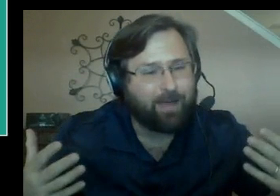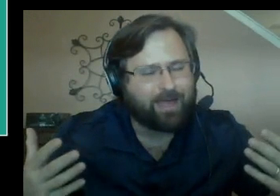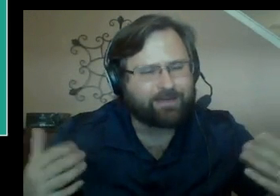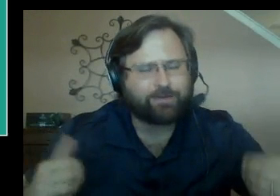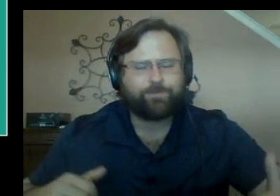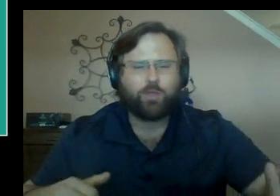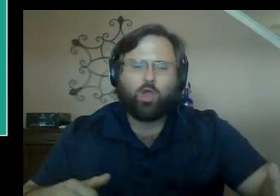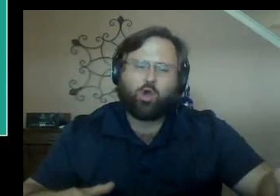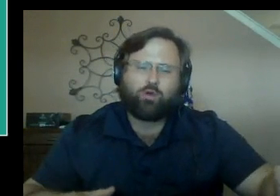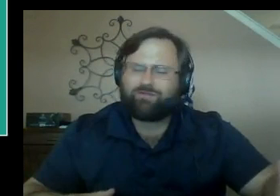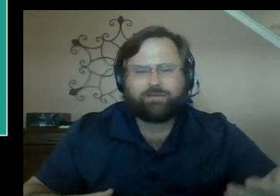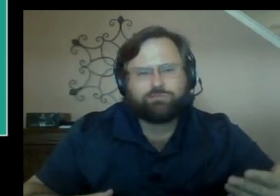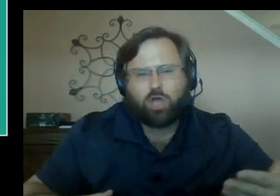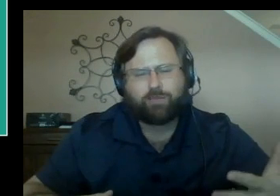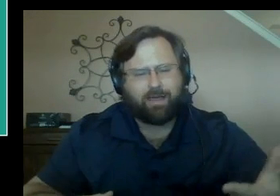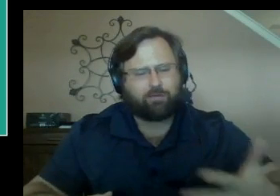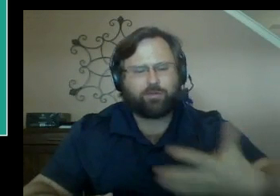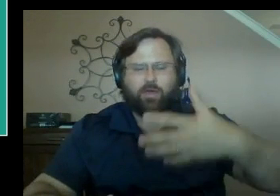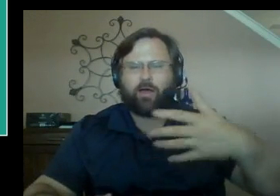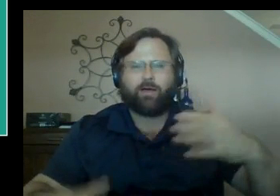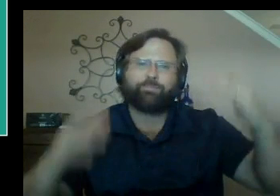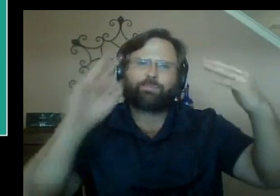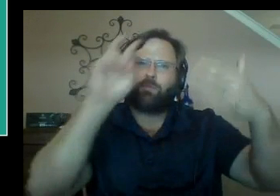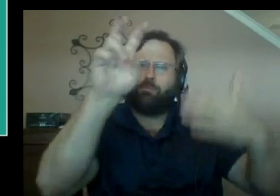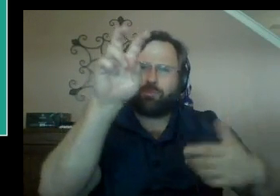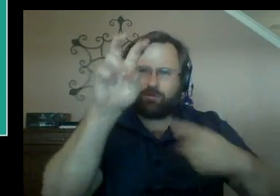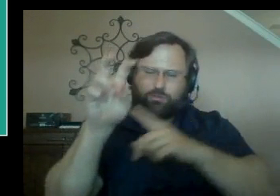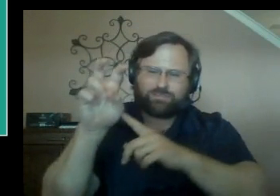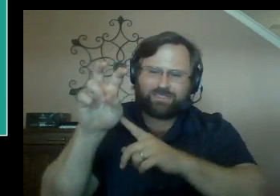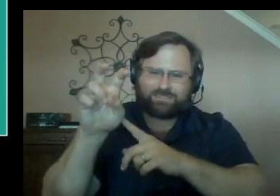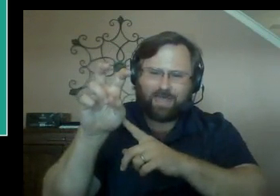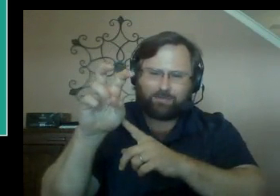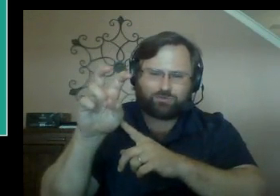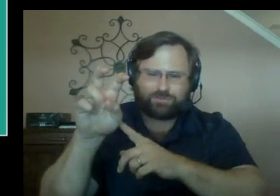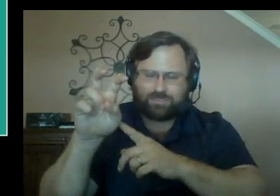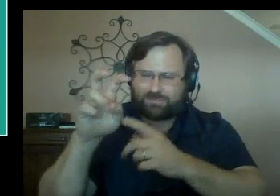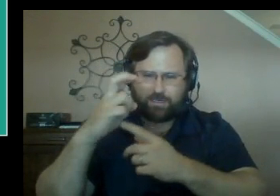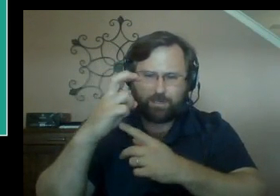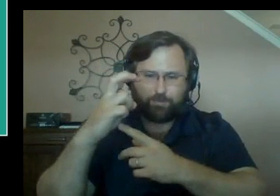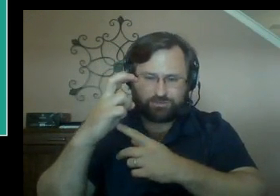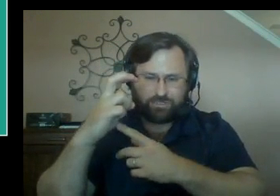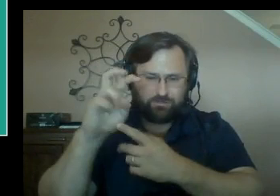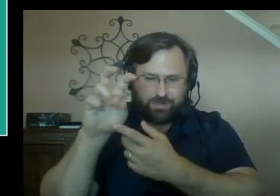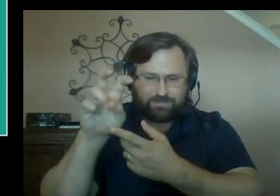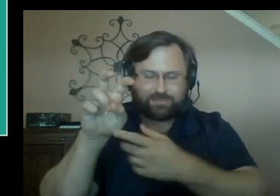my mind or if I talk about use this sign which represents a person right it's a